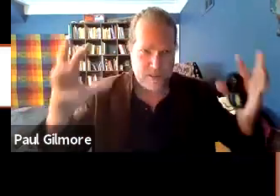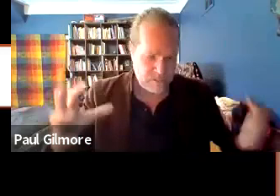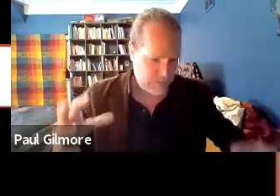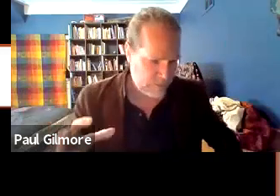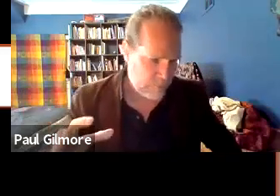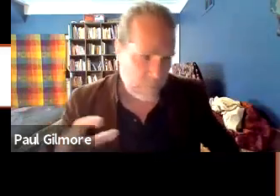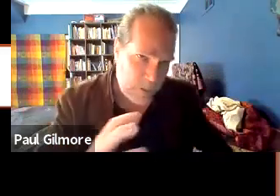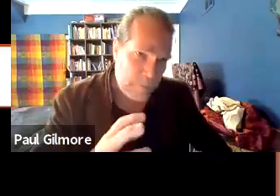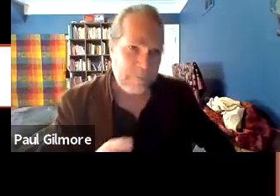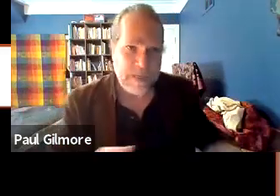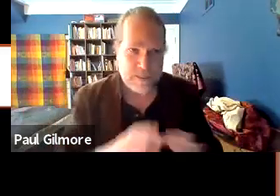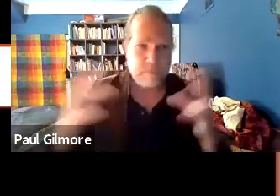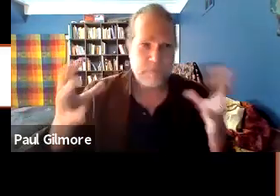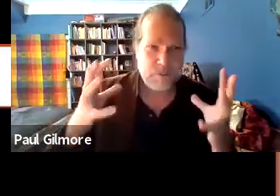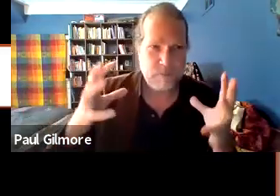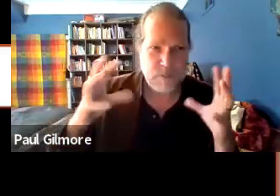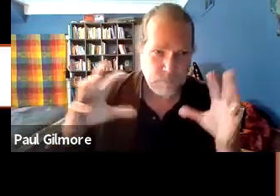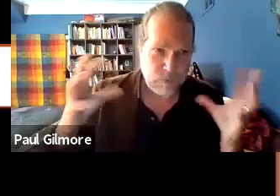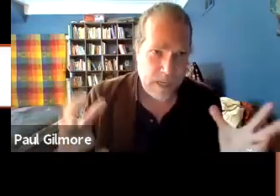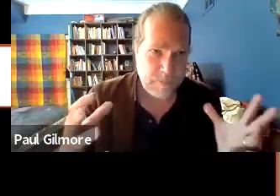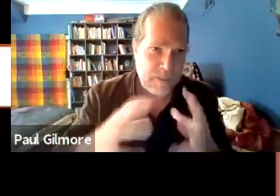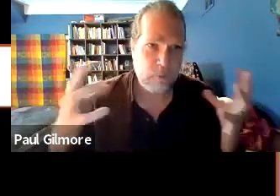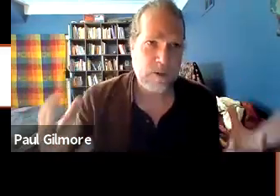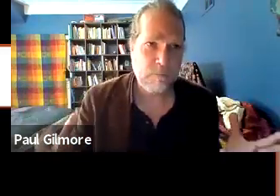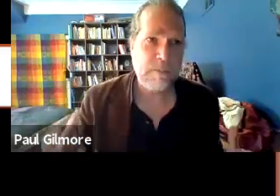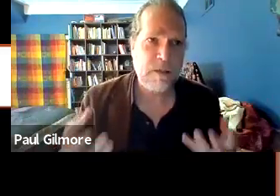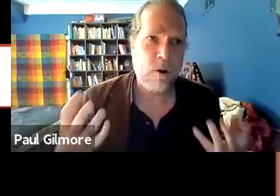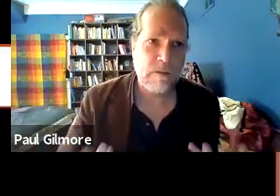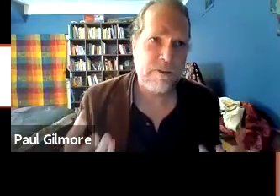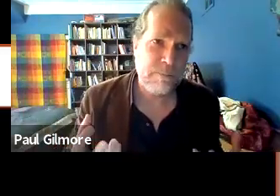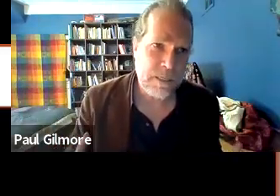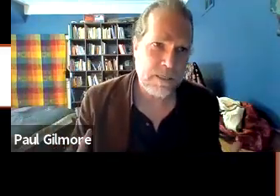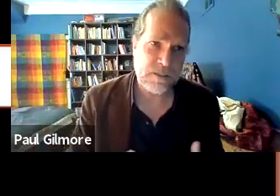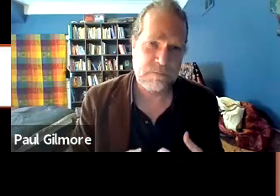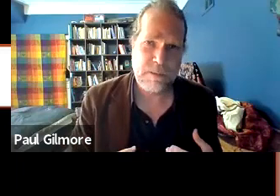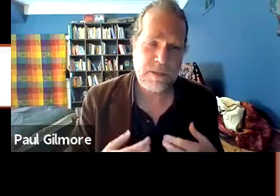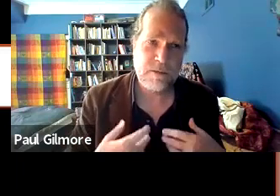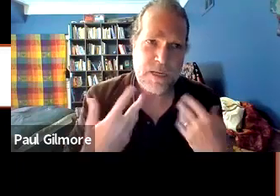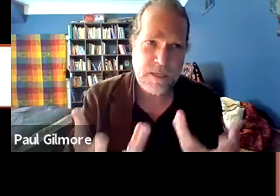to, to make some some general comments about what maybe all of this means, and maybe take